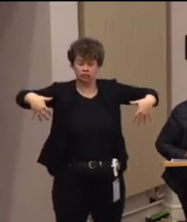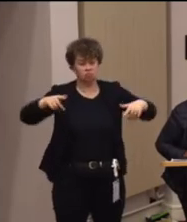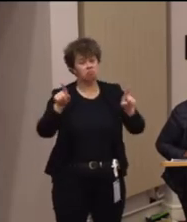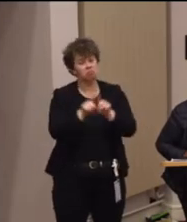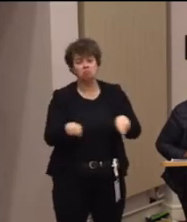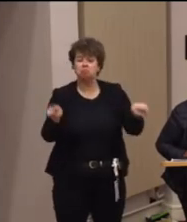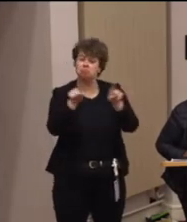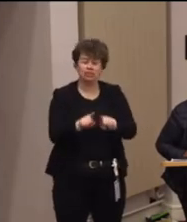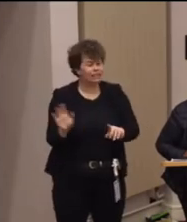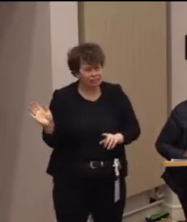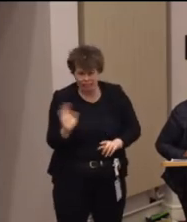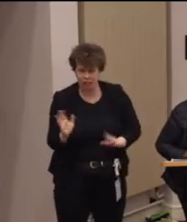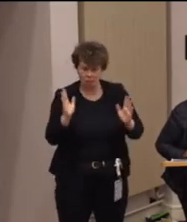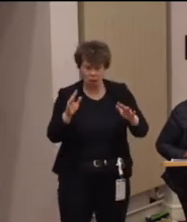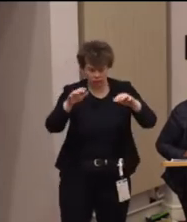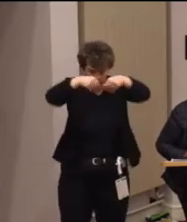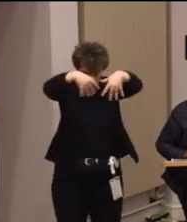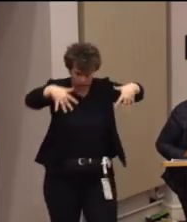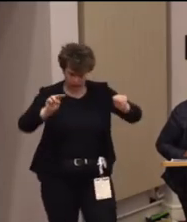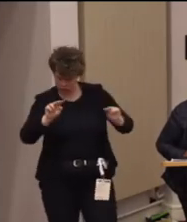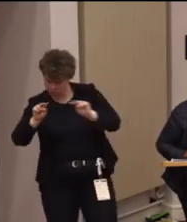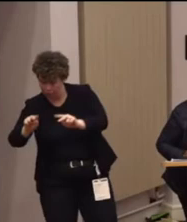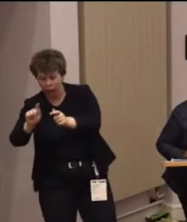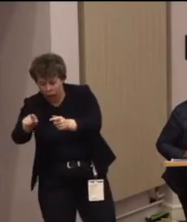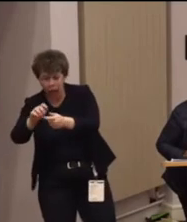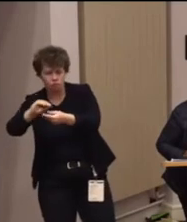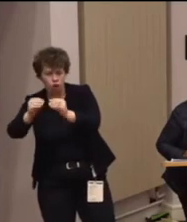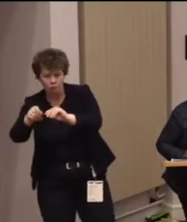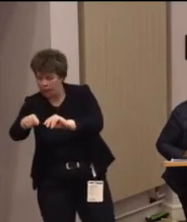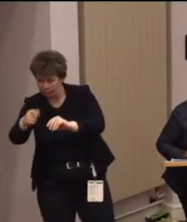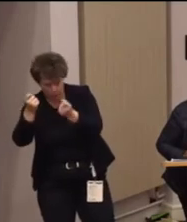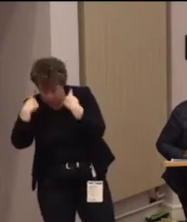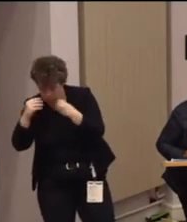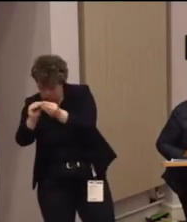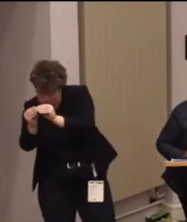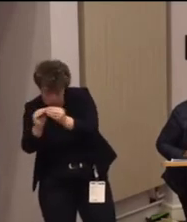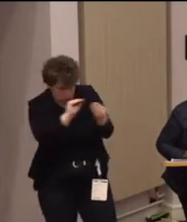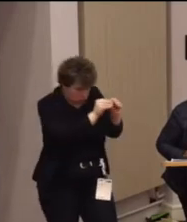to reform some of the discriminatory behaviours that happens in the crises conflict and in